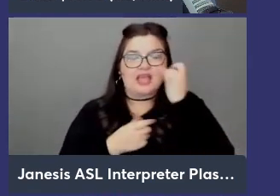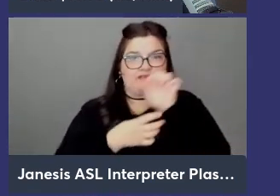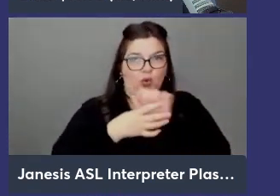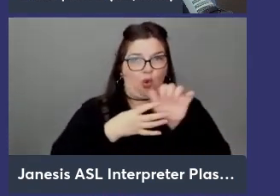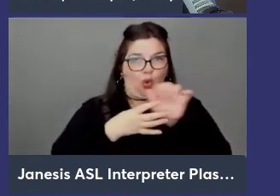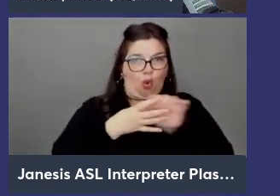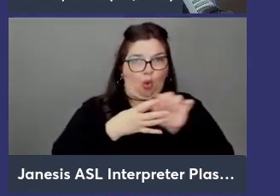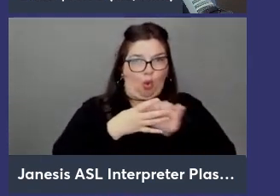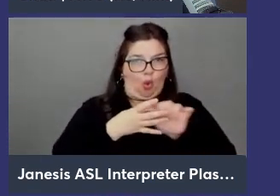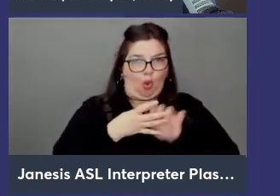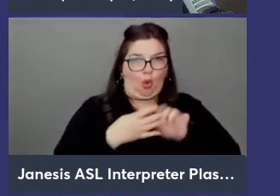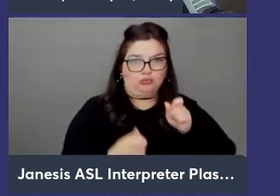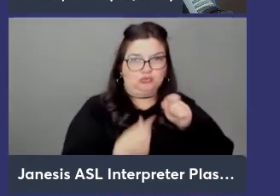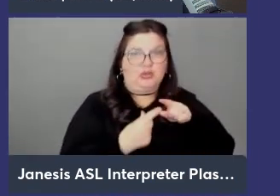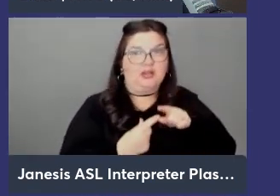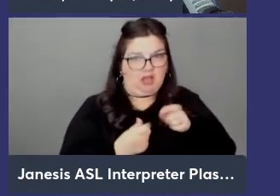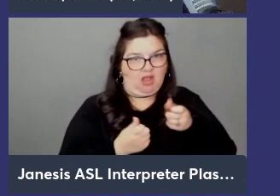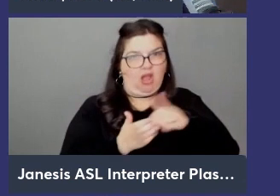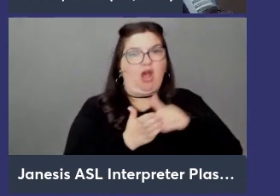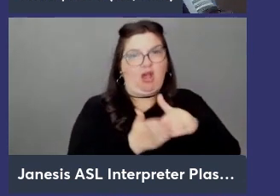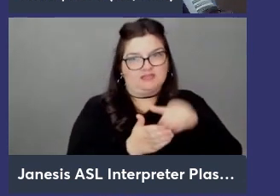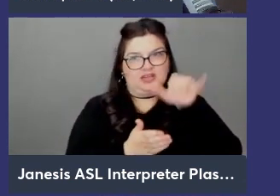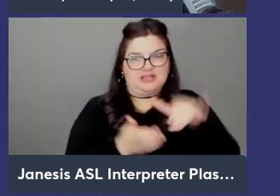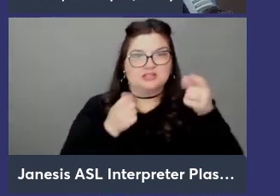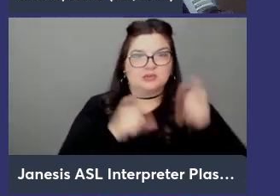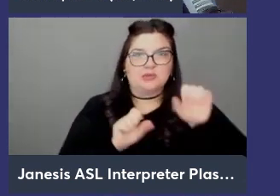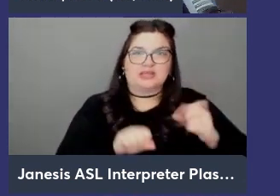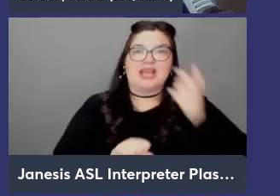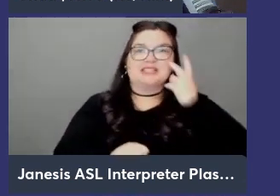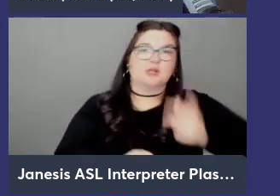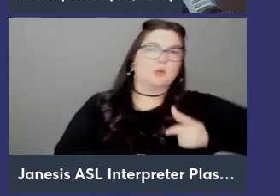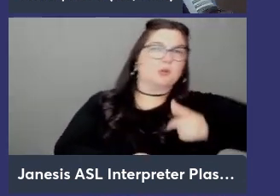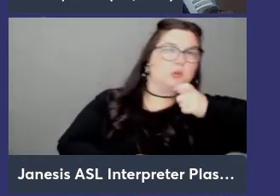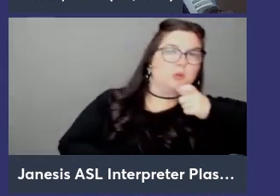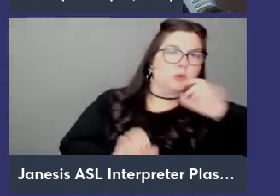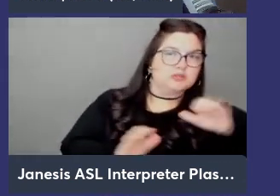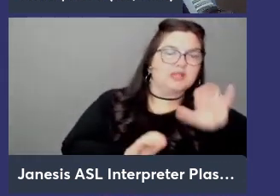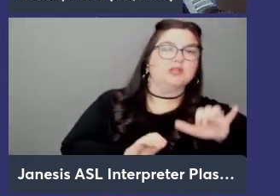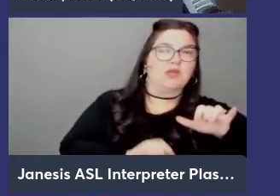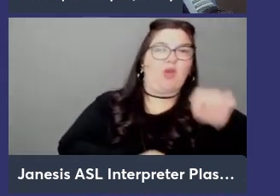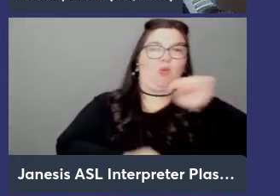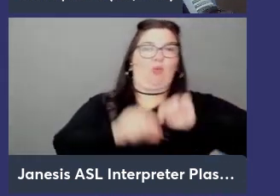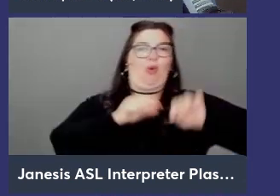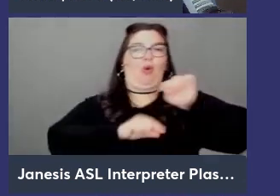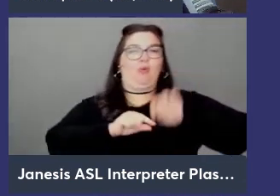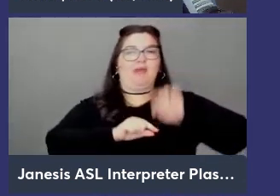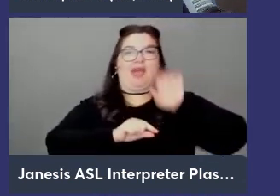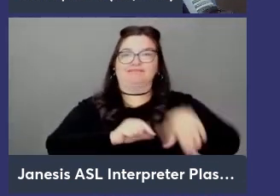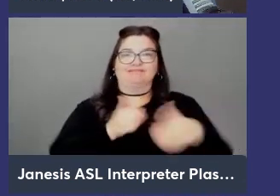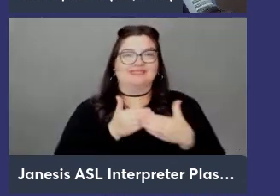A lot of the time that's the case, and you can see who did it, and what changed, and you can roll back. It's easy as that.